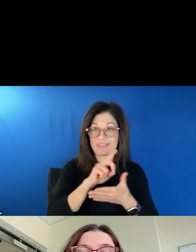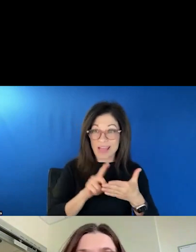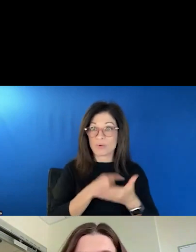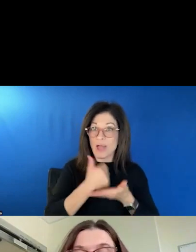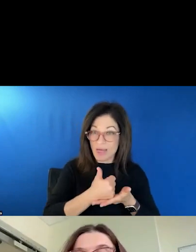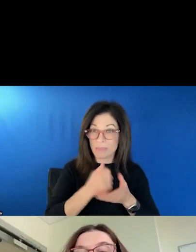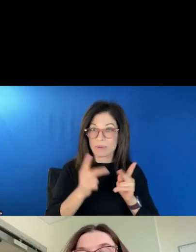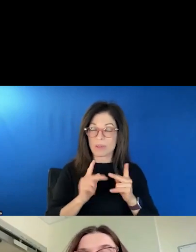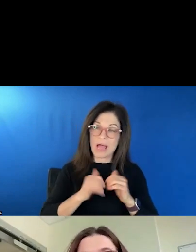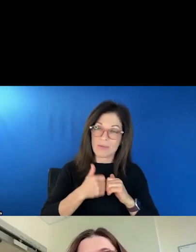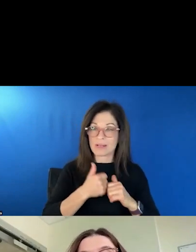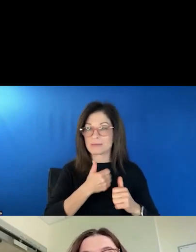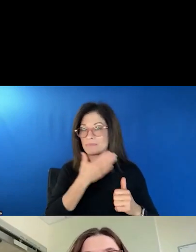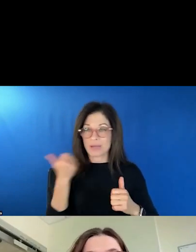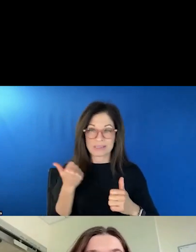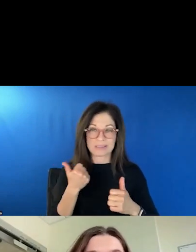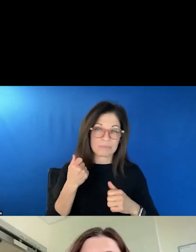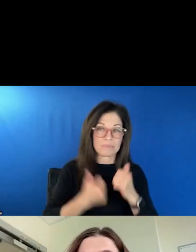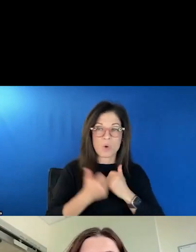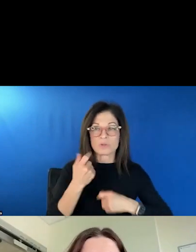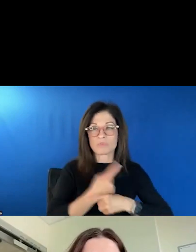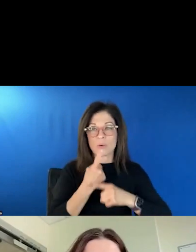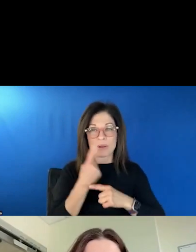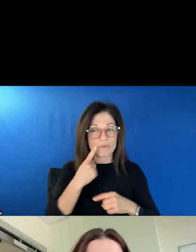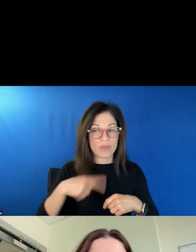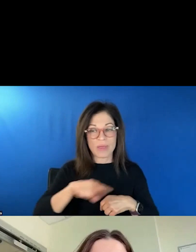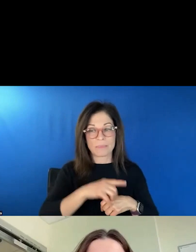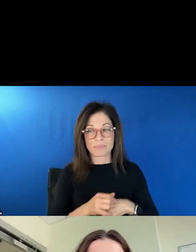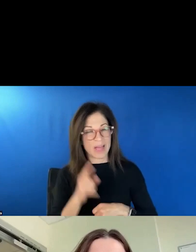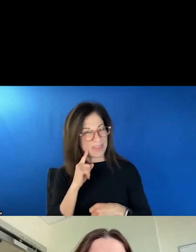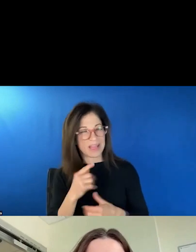IS MOST APPROPRIATE FOR THEM. I THINK I AM ABOUT OUT OF TIME.